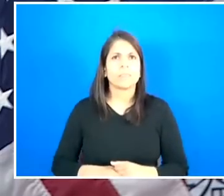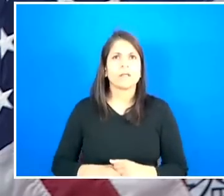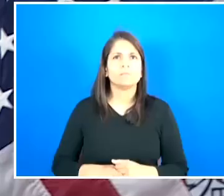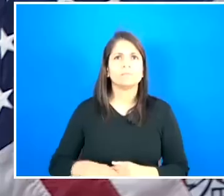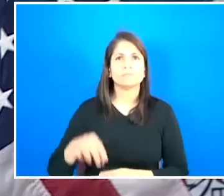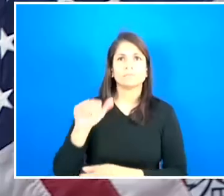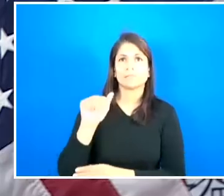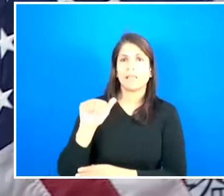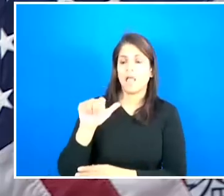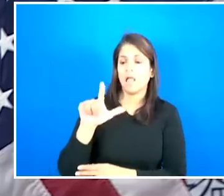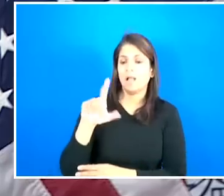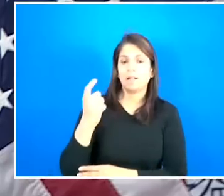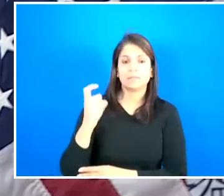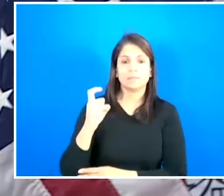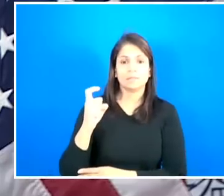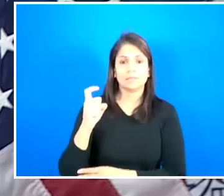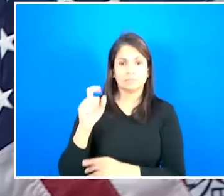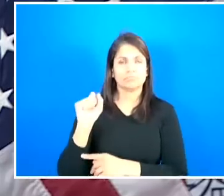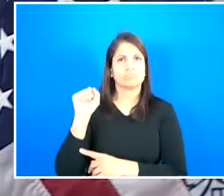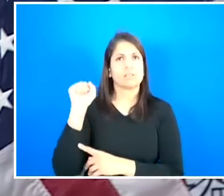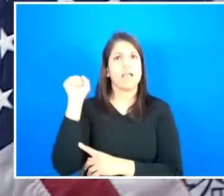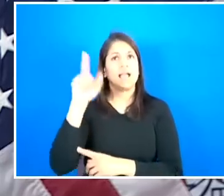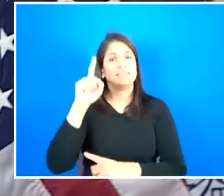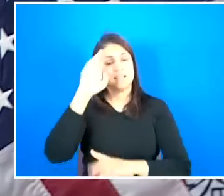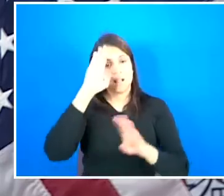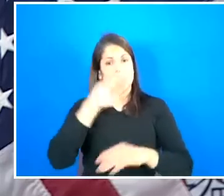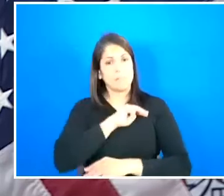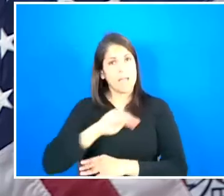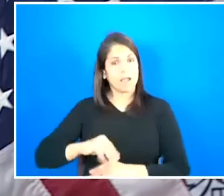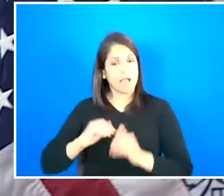DOWN, PERIOD. ALEX IS UP NEXT. MR. MAYOR, HOW